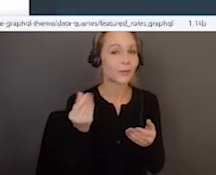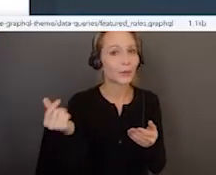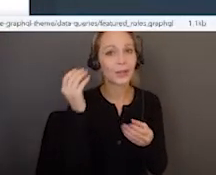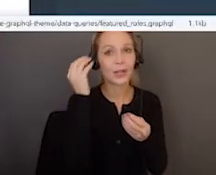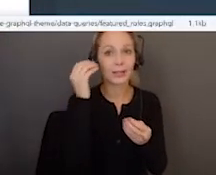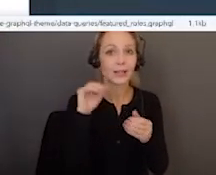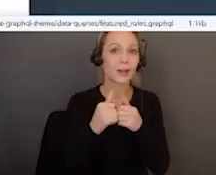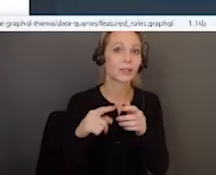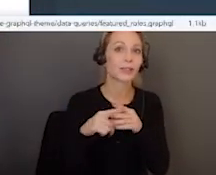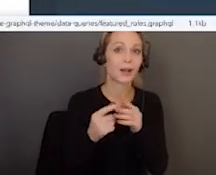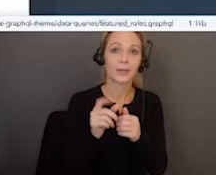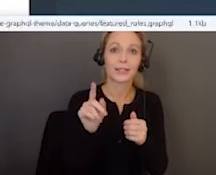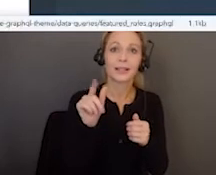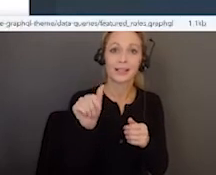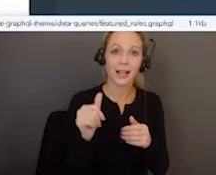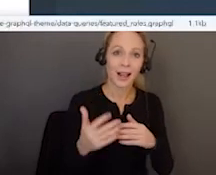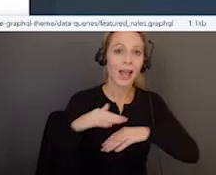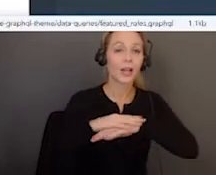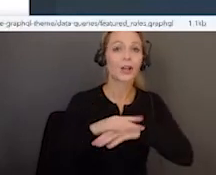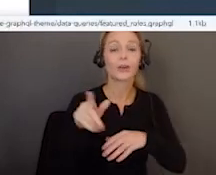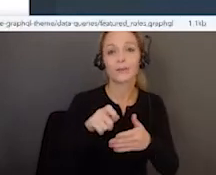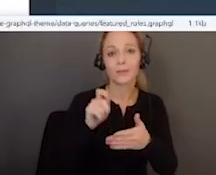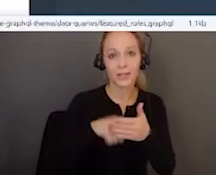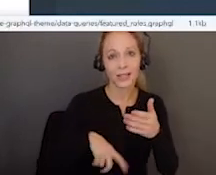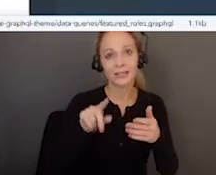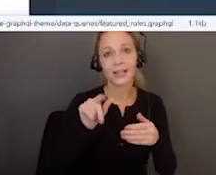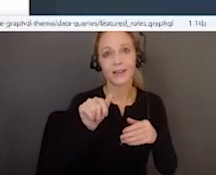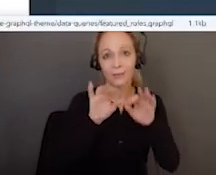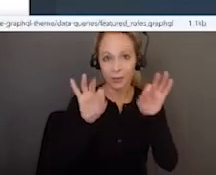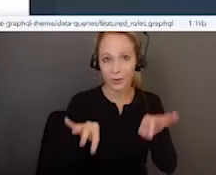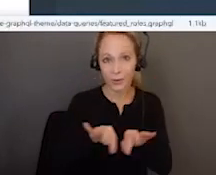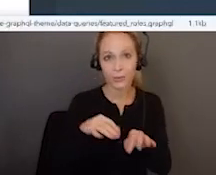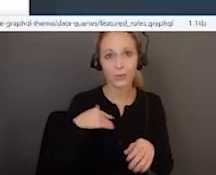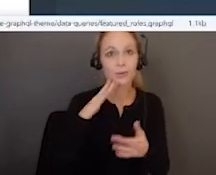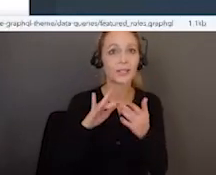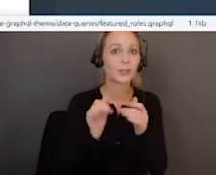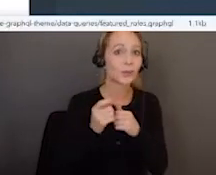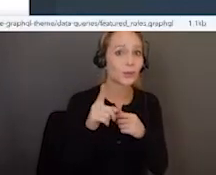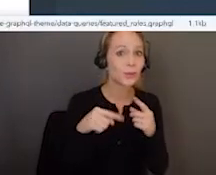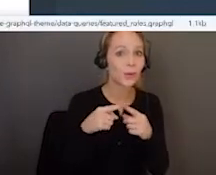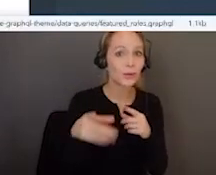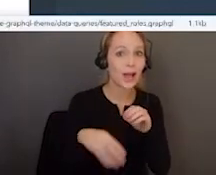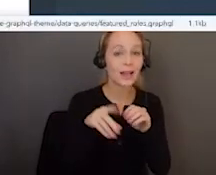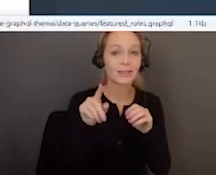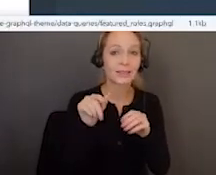ONE, FILL OUT THE DATA FORM. WE'LL GET IN TOUCH WITH YOU WHEN YOU'VE BEEN ADDED TO THE DATA SO YOU CAN TRY THIS OUT.